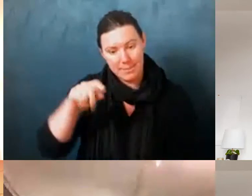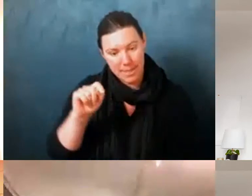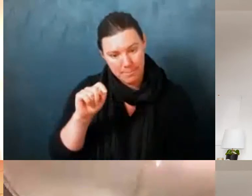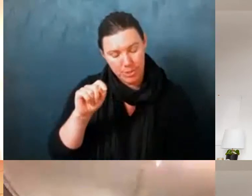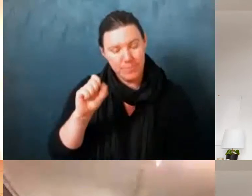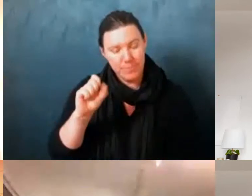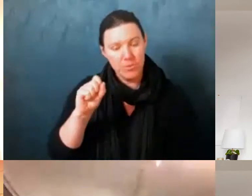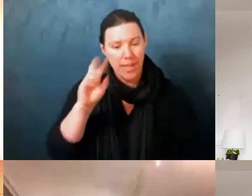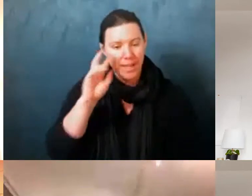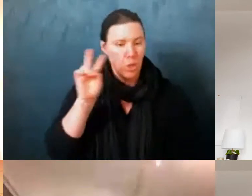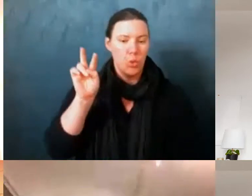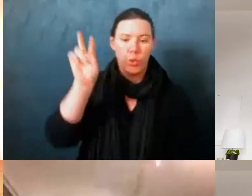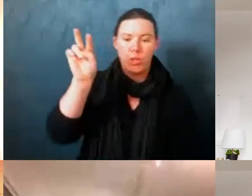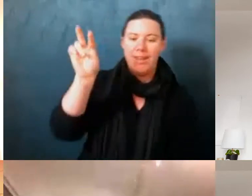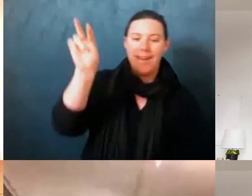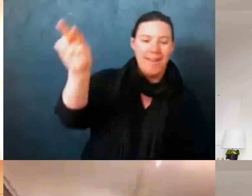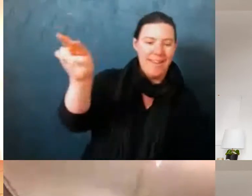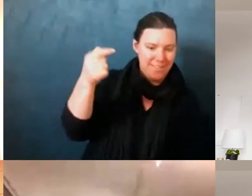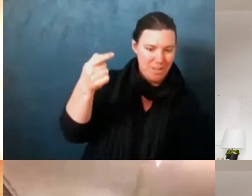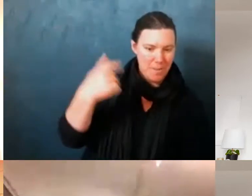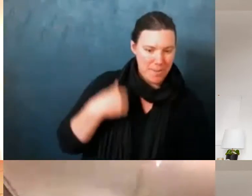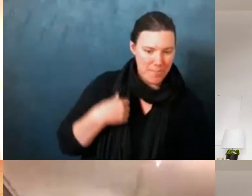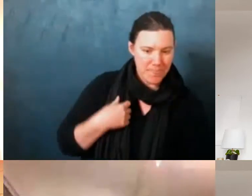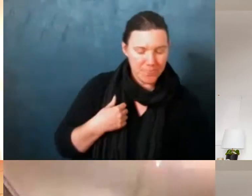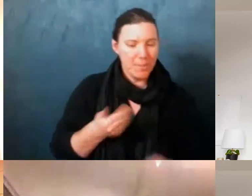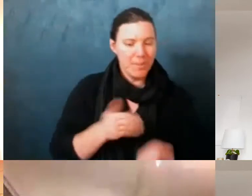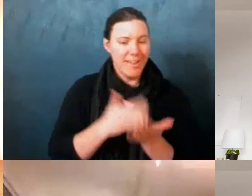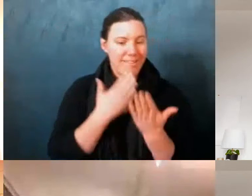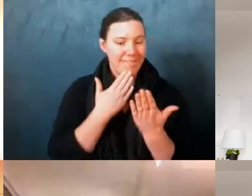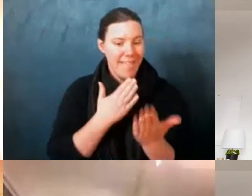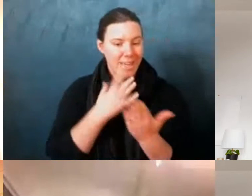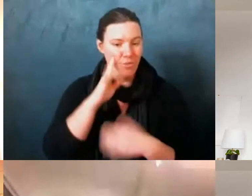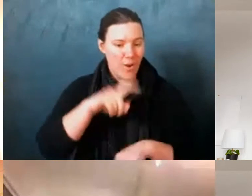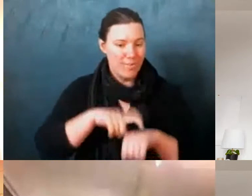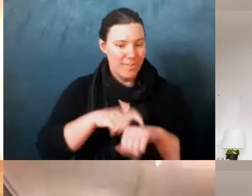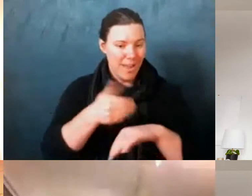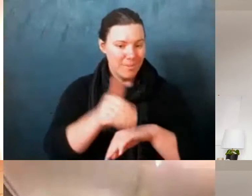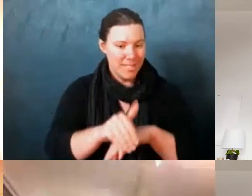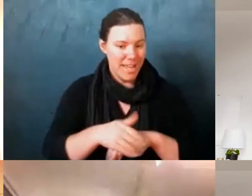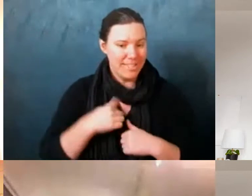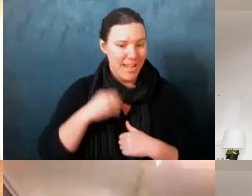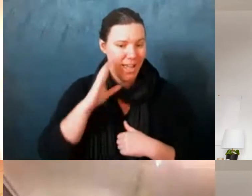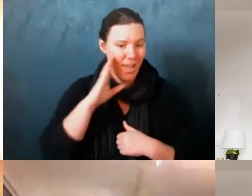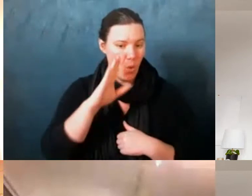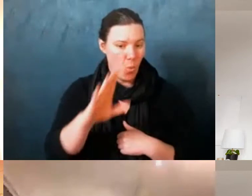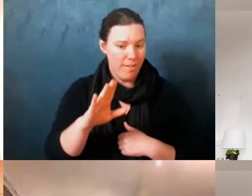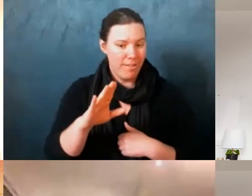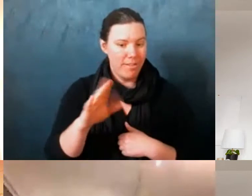Again, I just wanna thank everyone for their time tonight and I will, I'll send it back to Ashley.